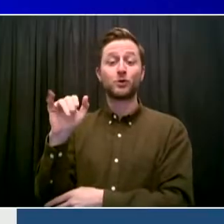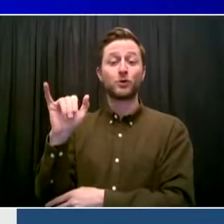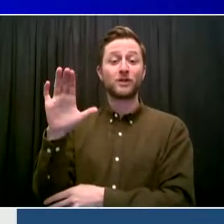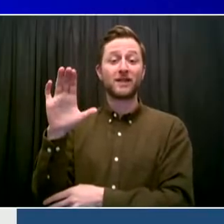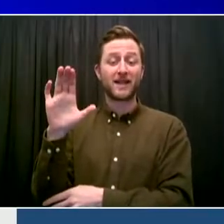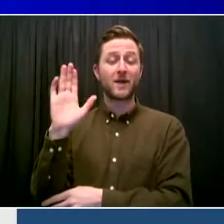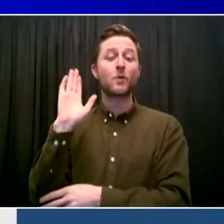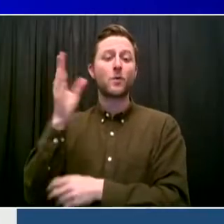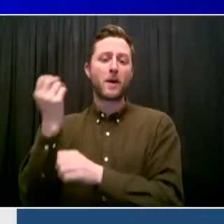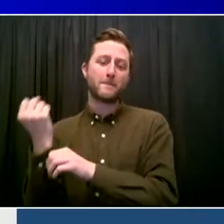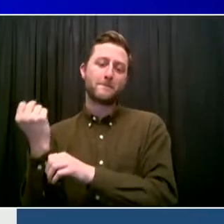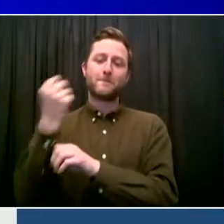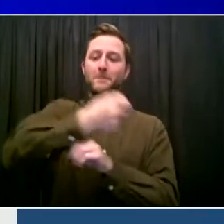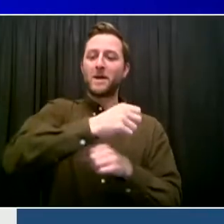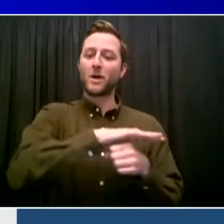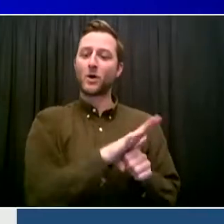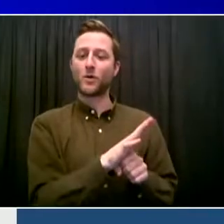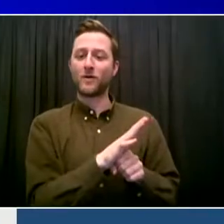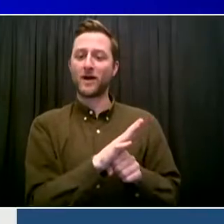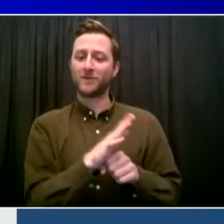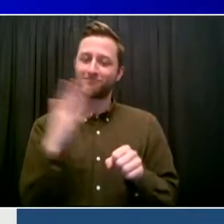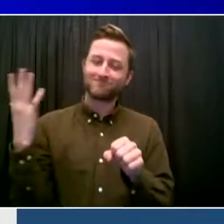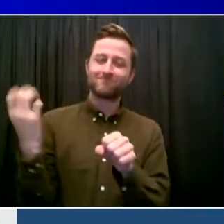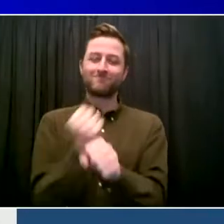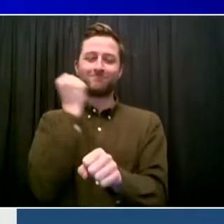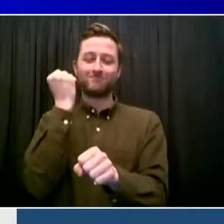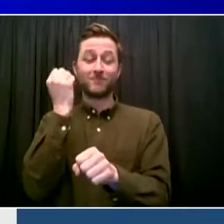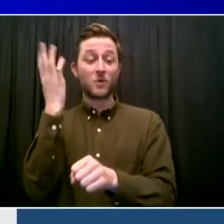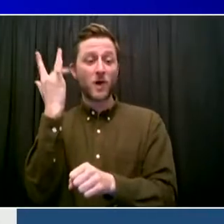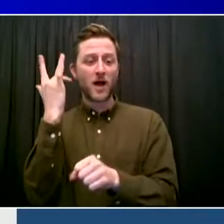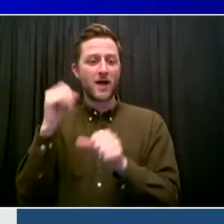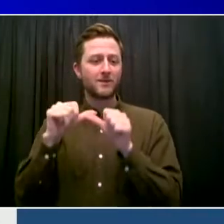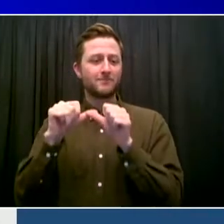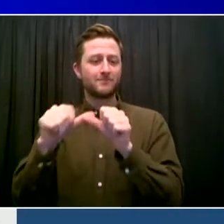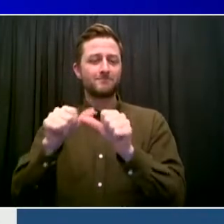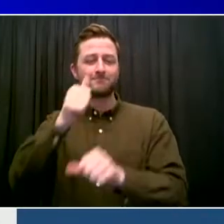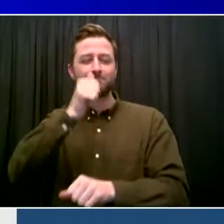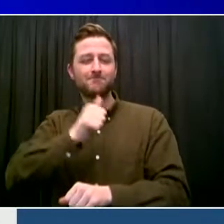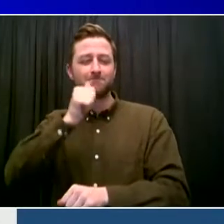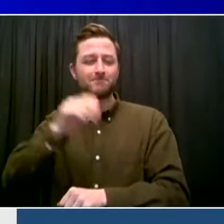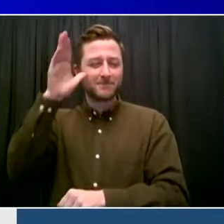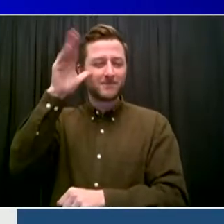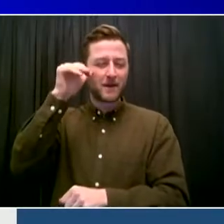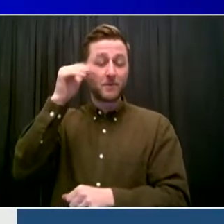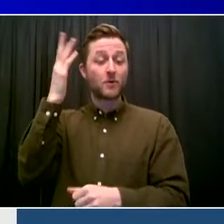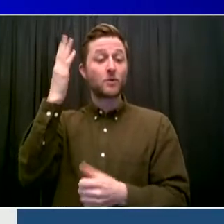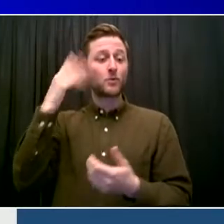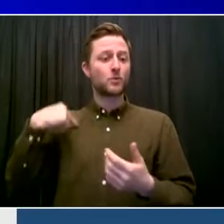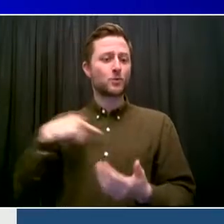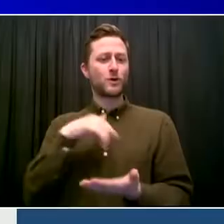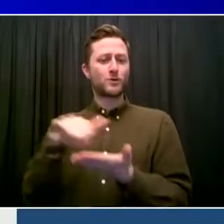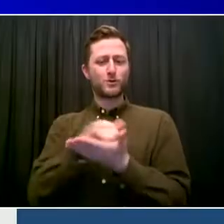I T WANTO SAY IT OVER AND OVER AGAIN, AND LET'S BE CLEAR ON